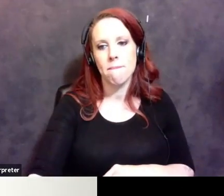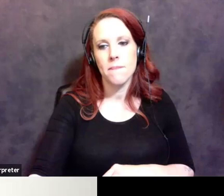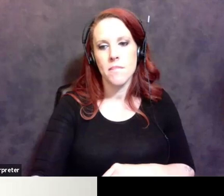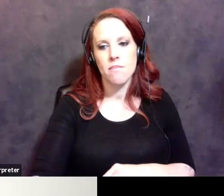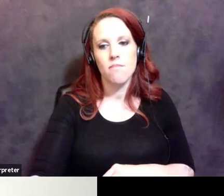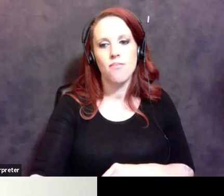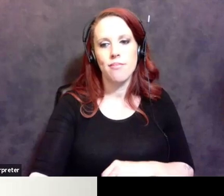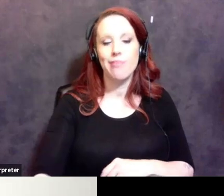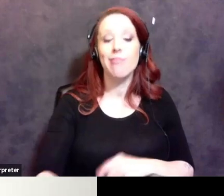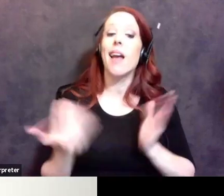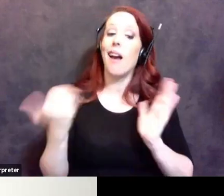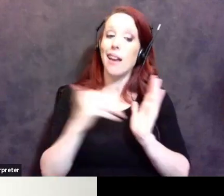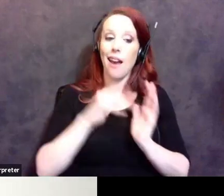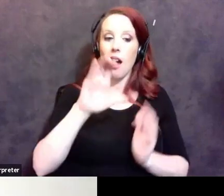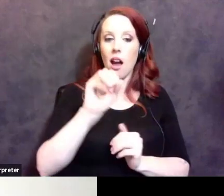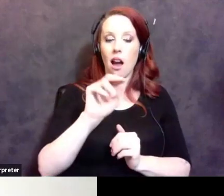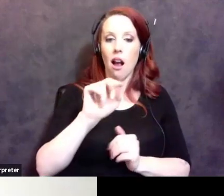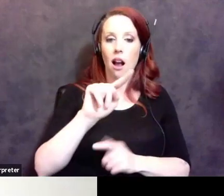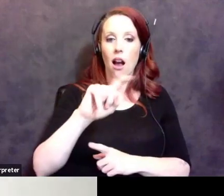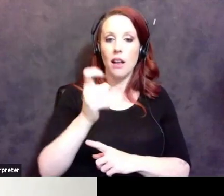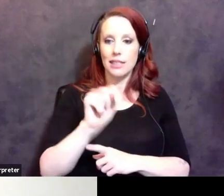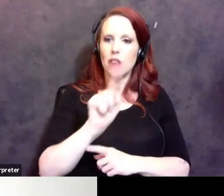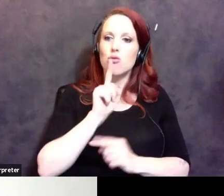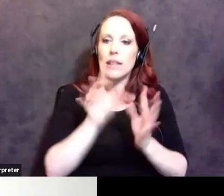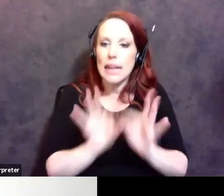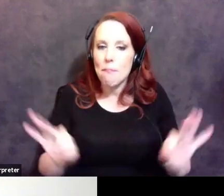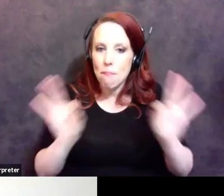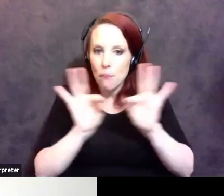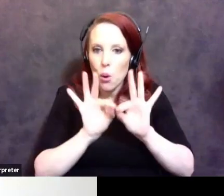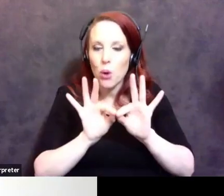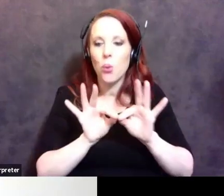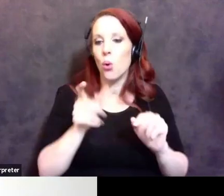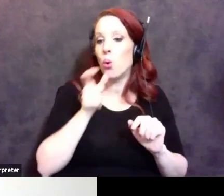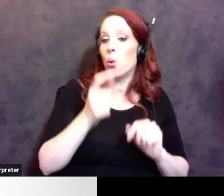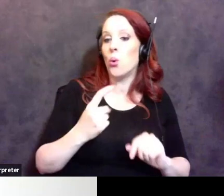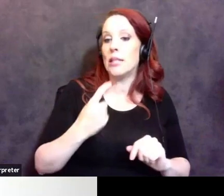does matter. Who is the person who is saying that the they prefer language? If it is a